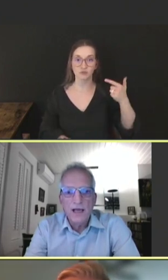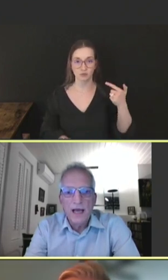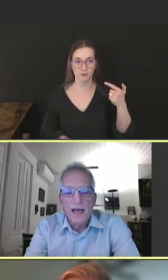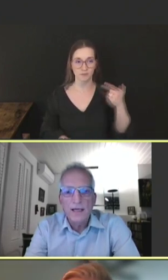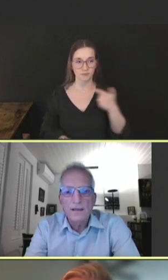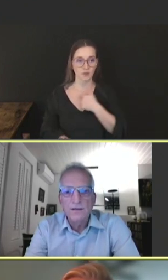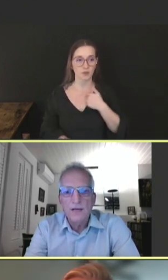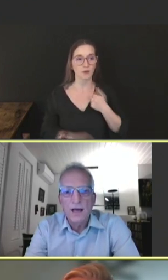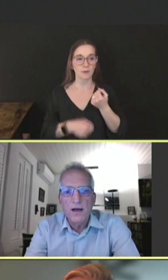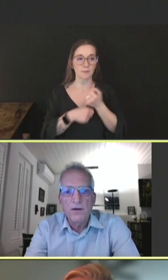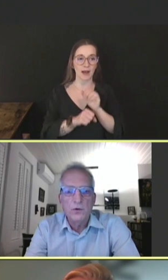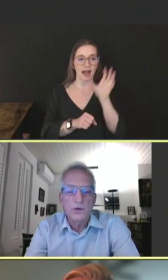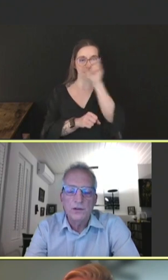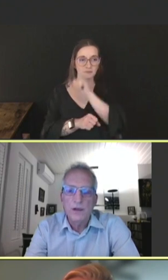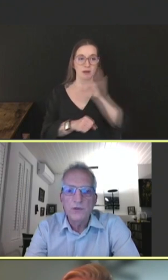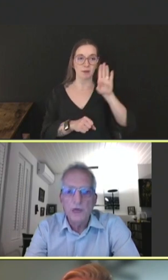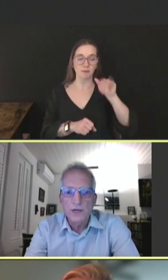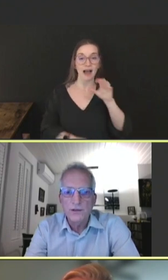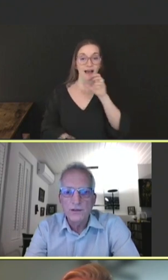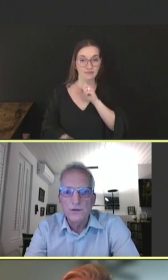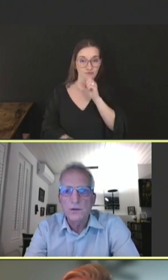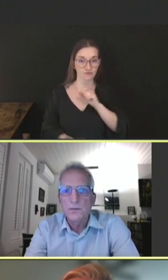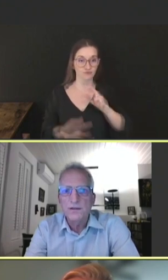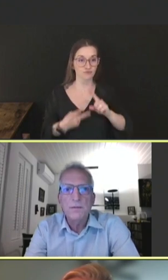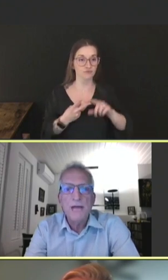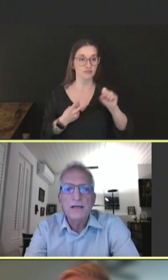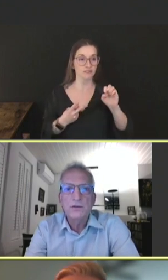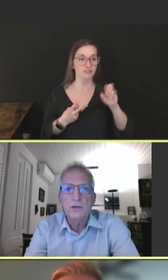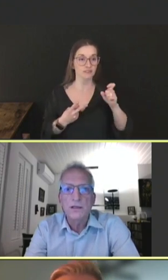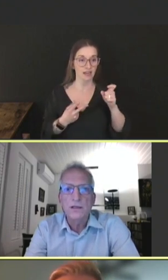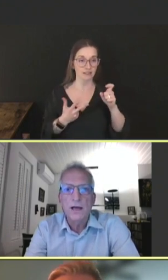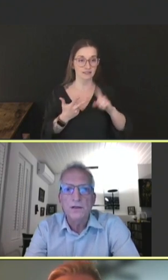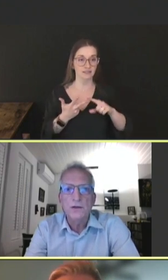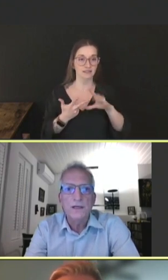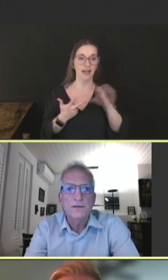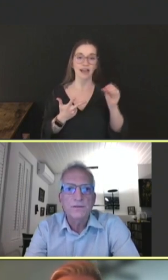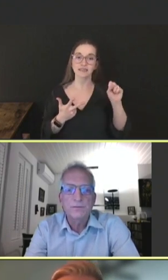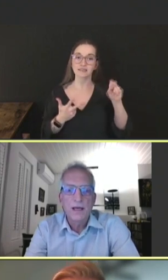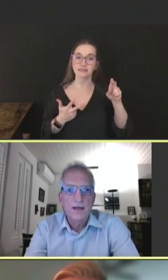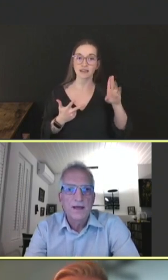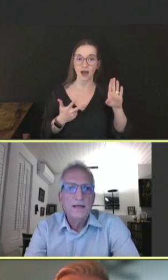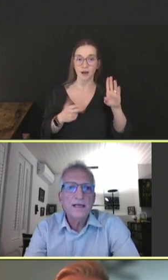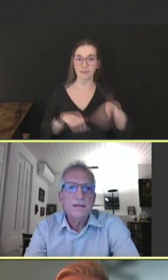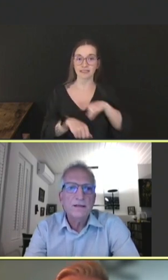and for quite a few countries, also, by sub-national units. Next.